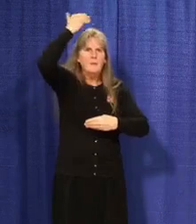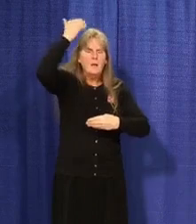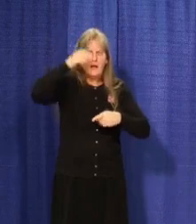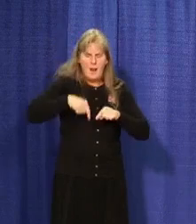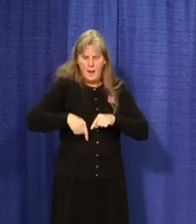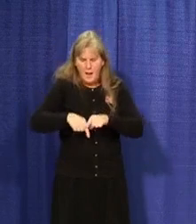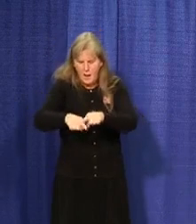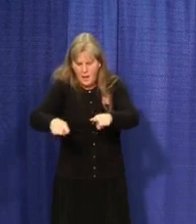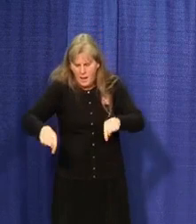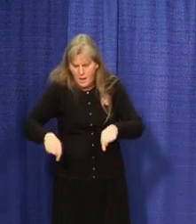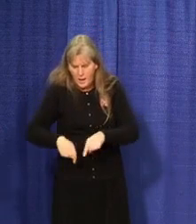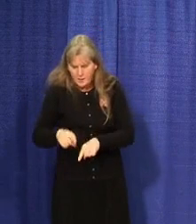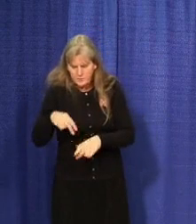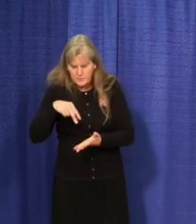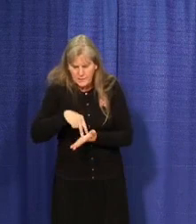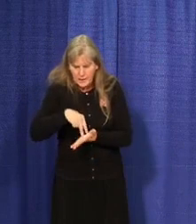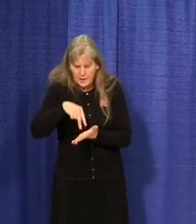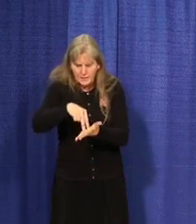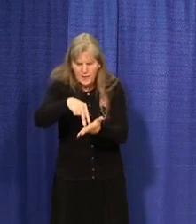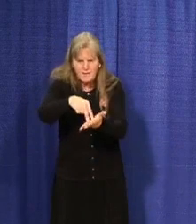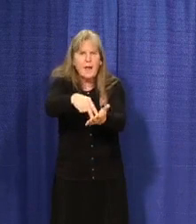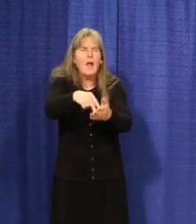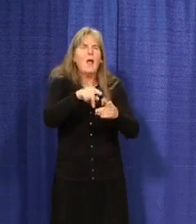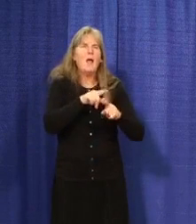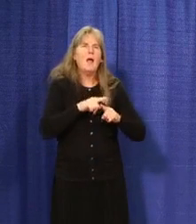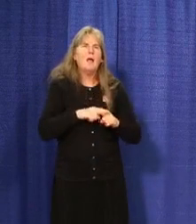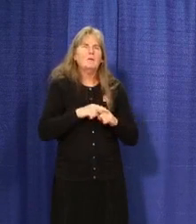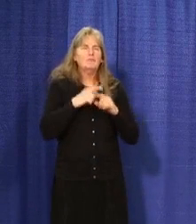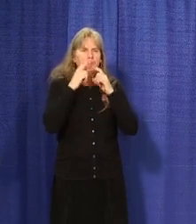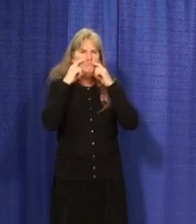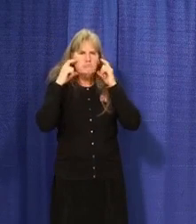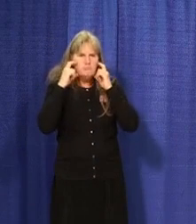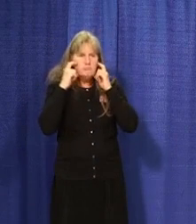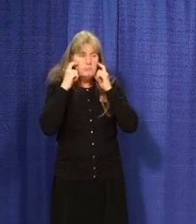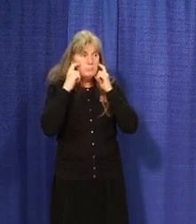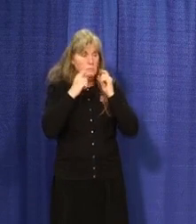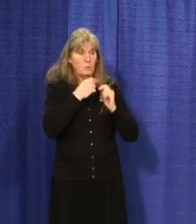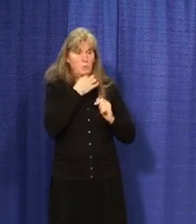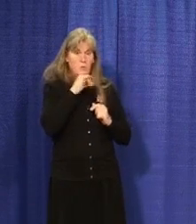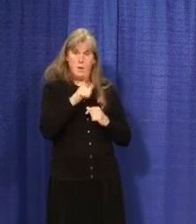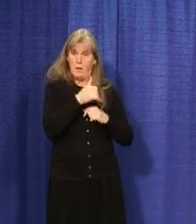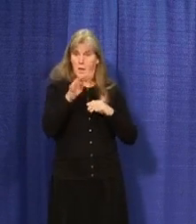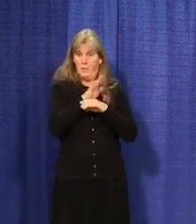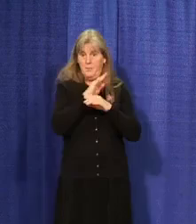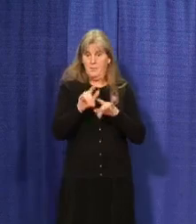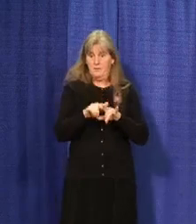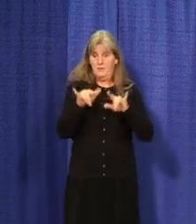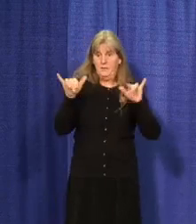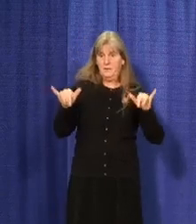directing people where to go on stand. Do you know if any other businesses in Watson Lake have increased their preventative